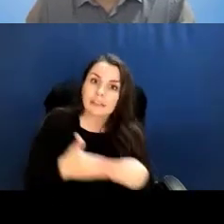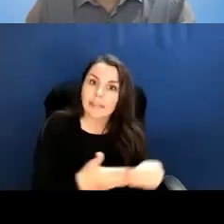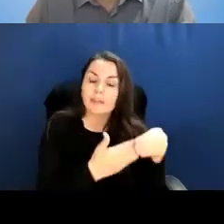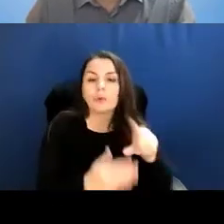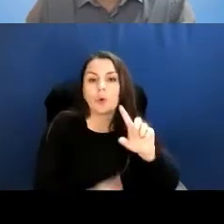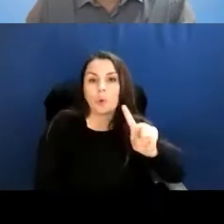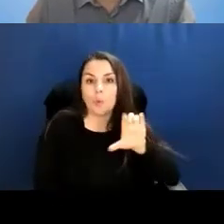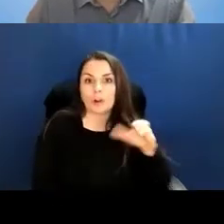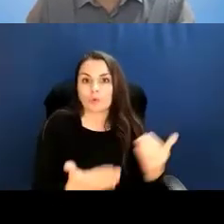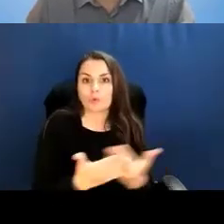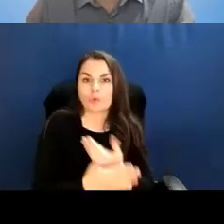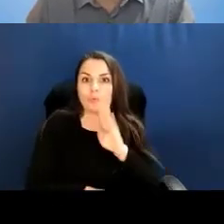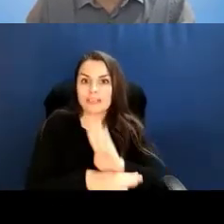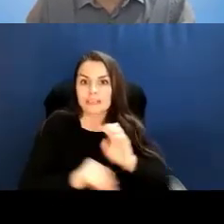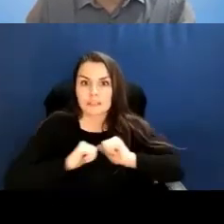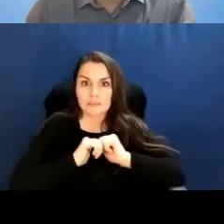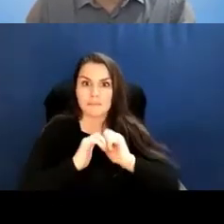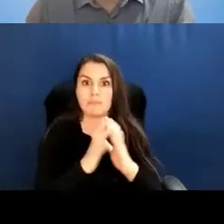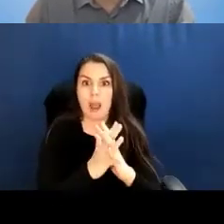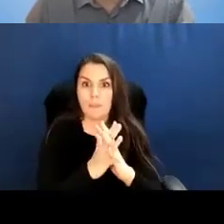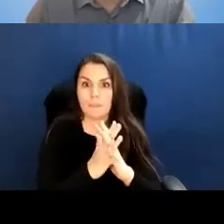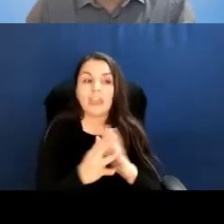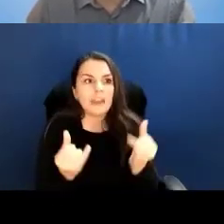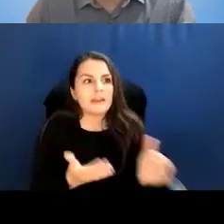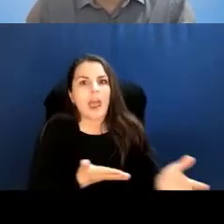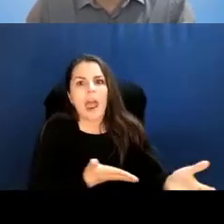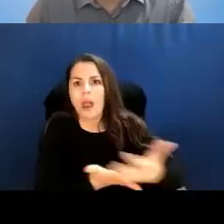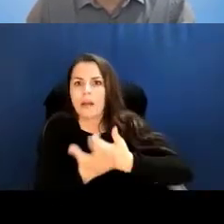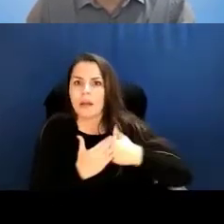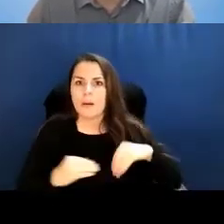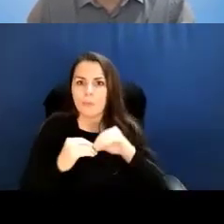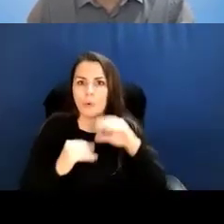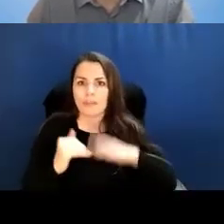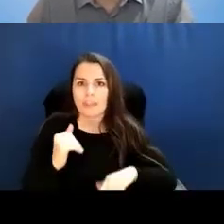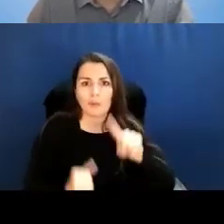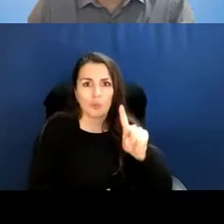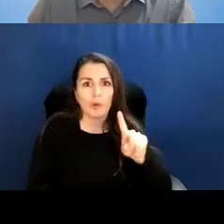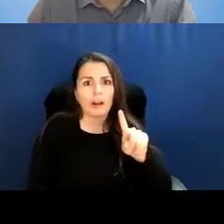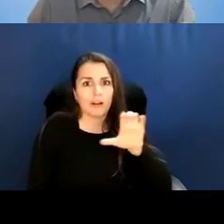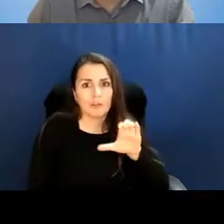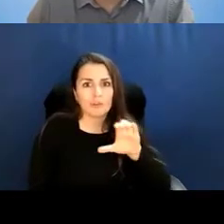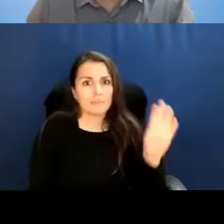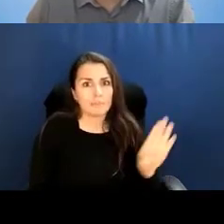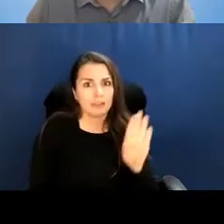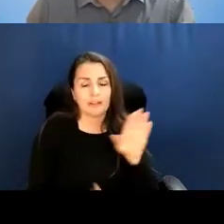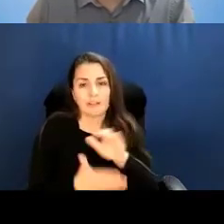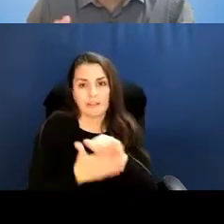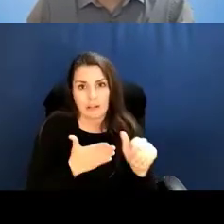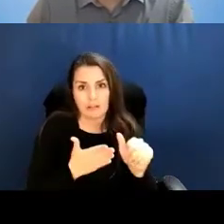which have gone on to raise more than $1 billion in private-sector funding and capital, and a number of them are now either available